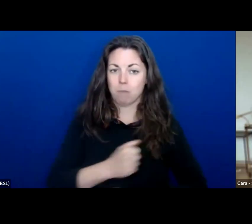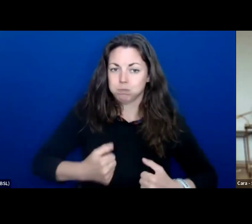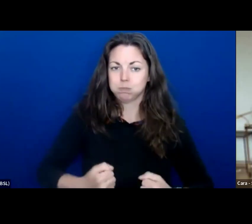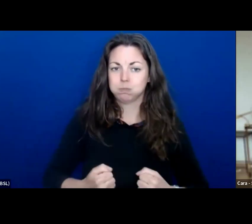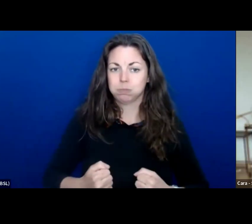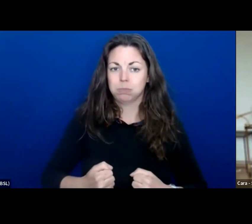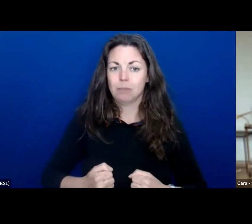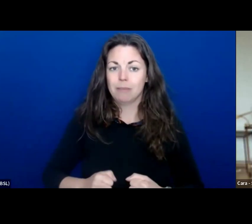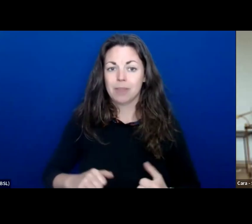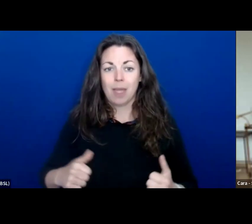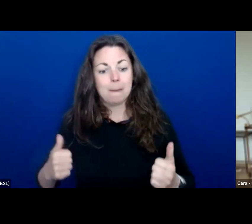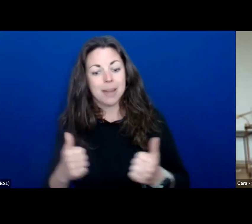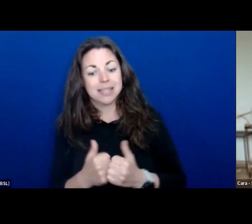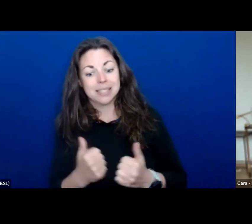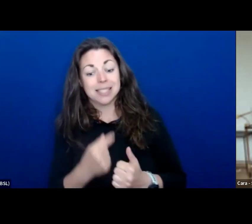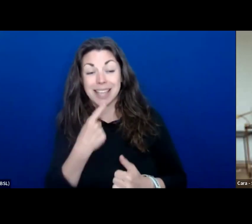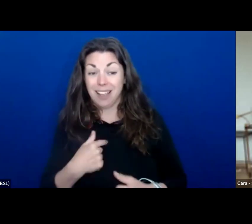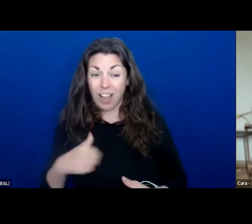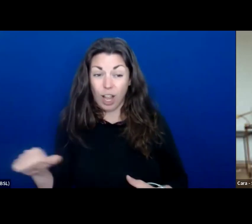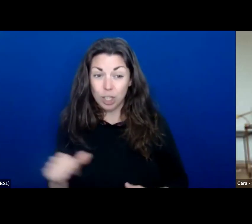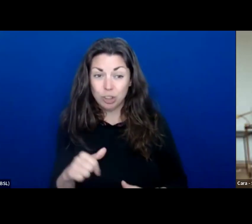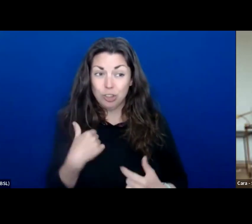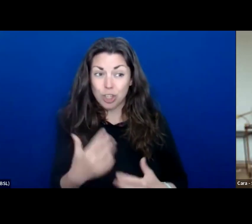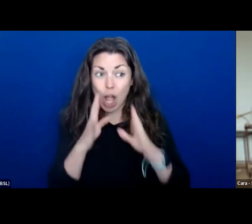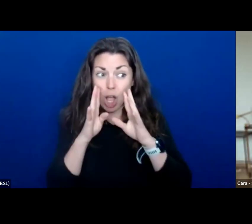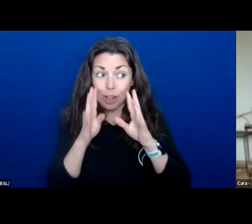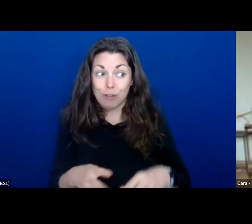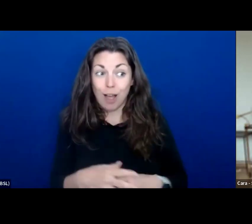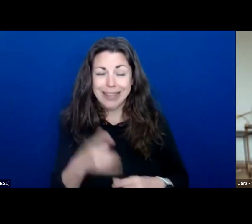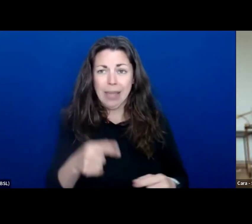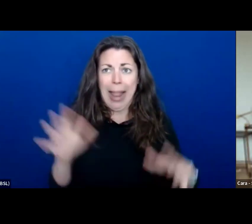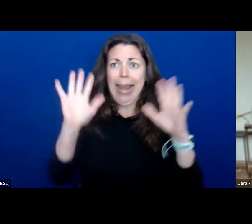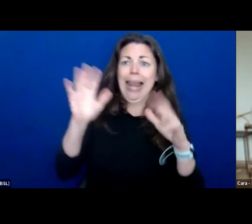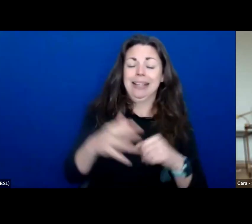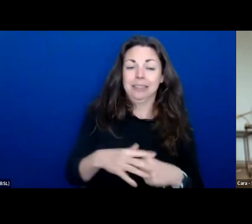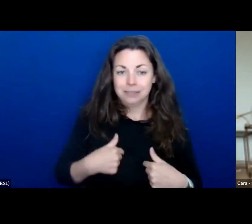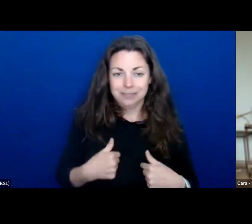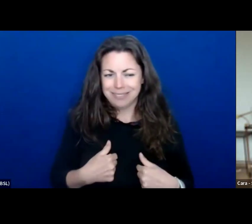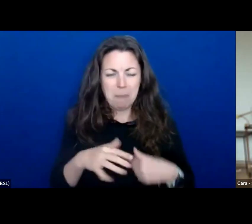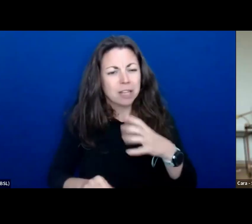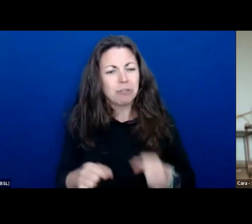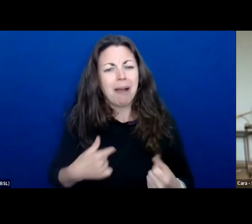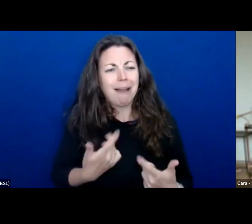"You should just cry." And I often don't have the luxury to do so. But I then have to take a moment